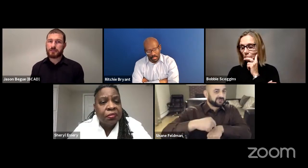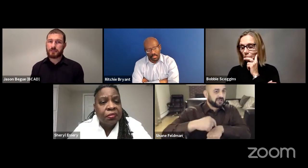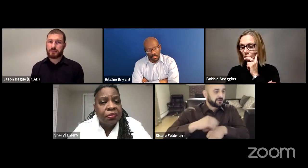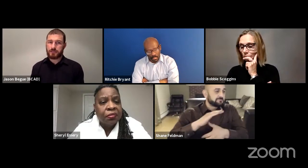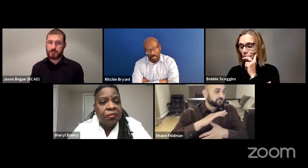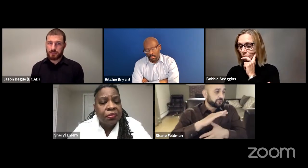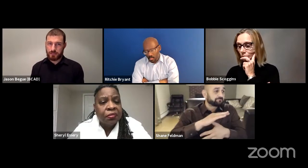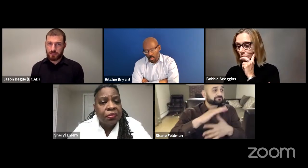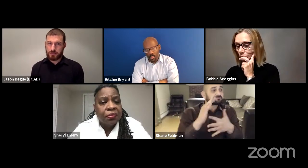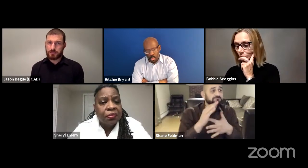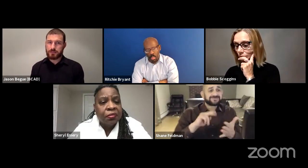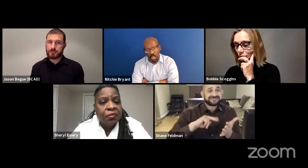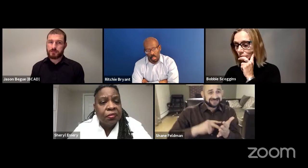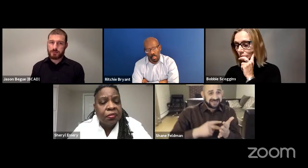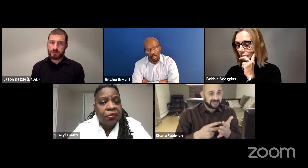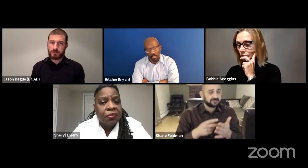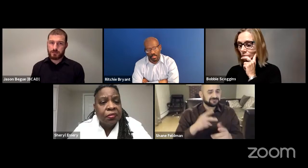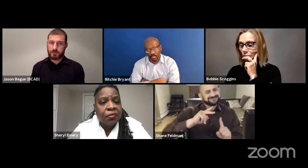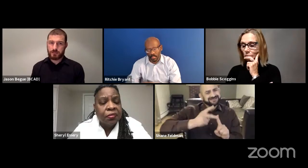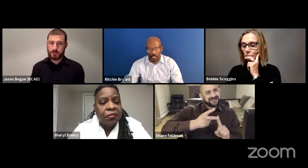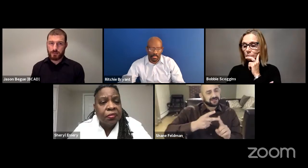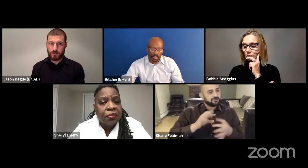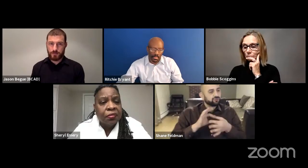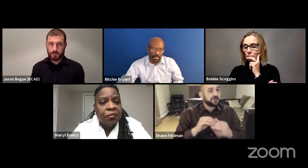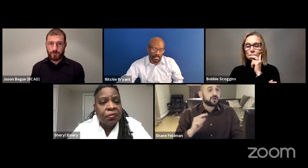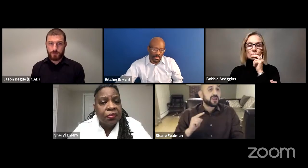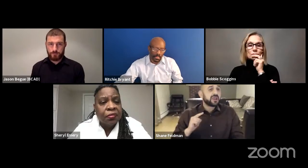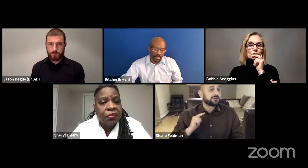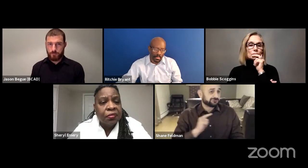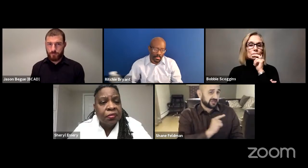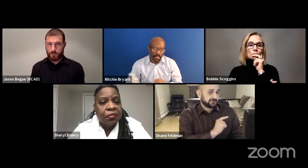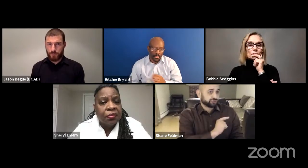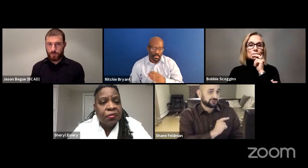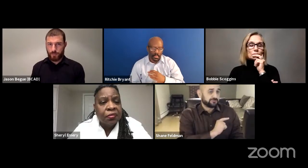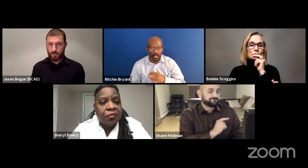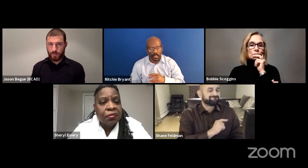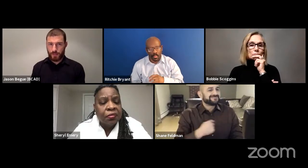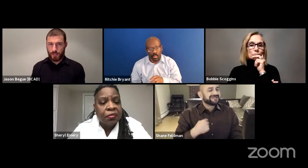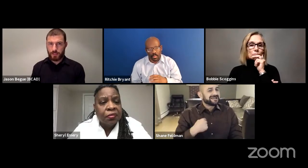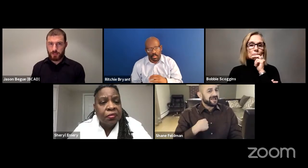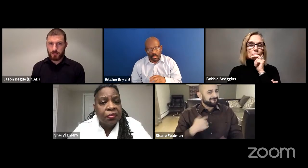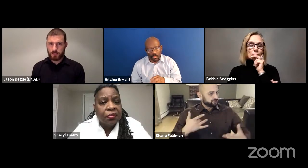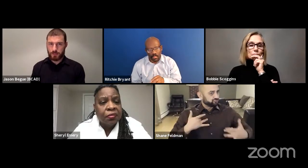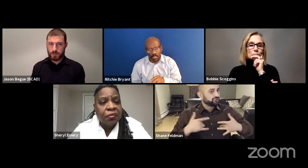is often time is of the essence. So that's important. Now, for the second option, that